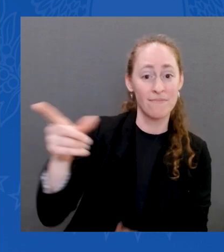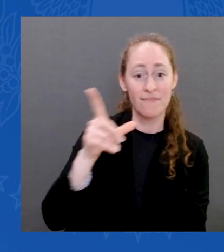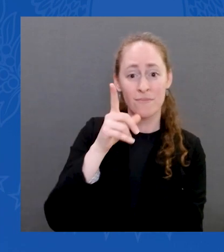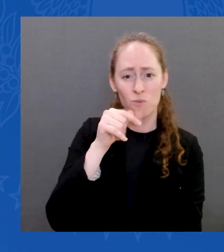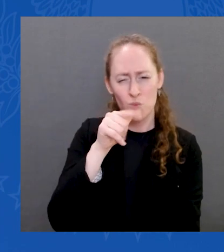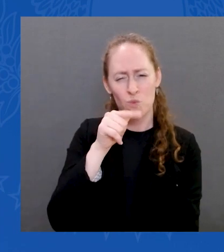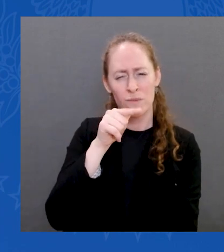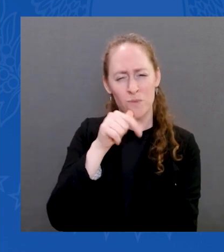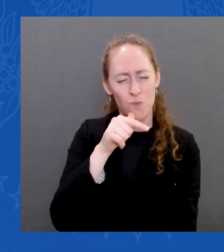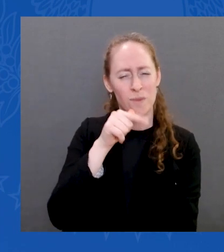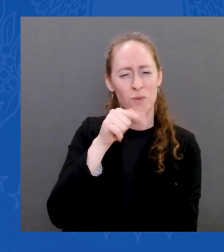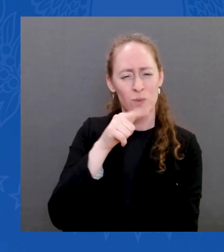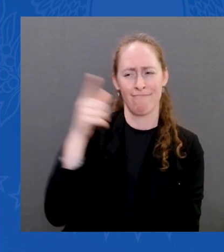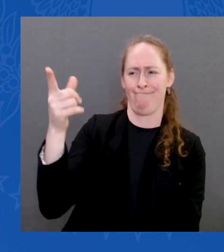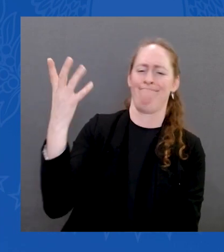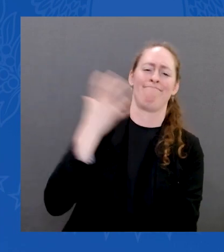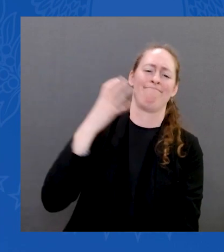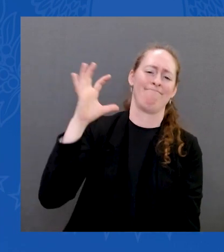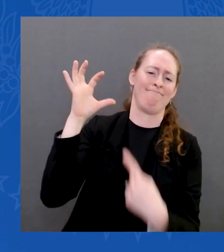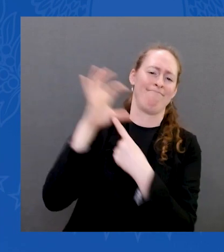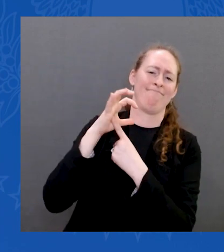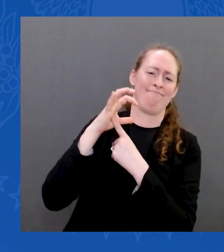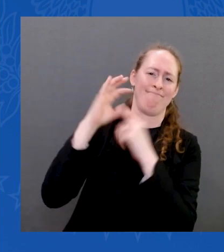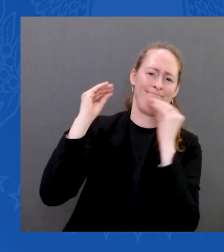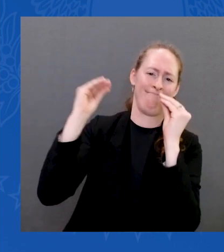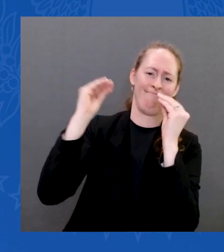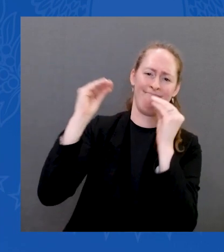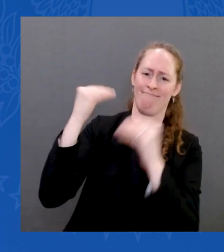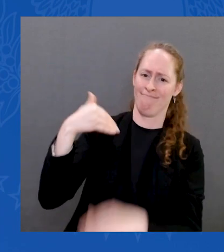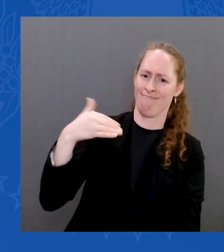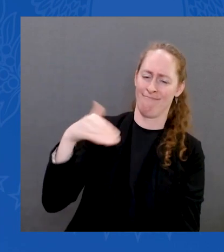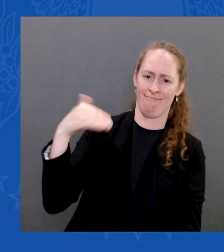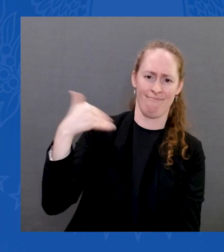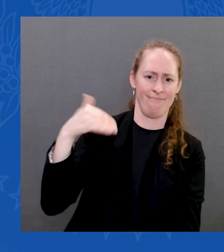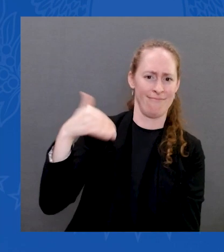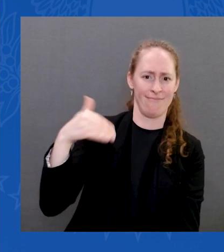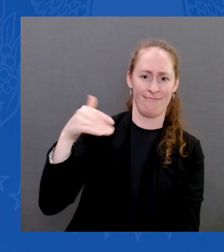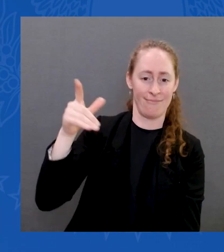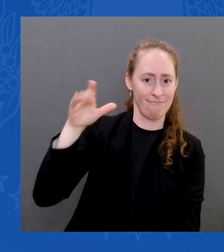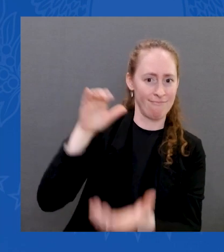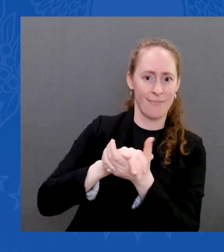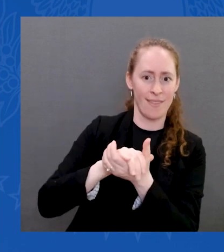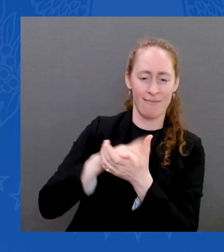A man who is proudly married to a lifelong educator. President Joe Biden.